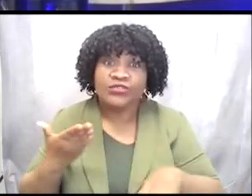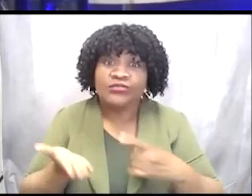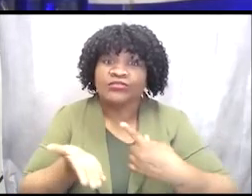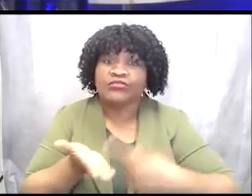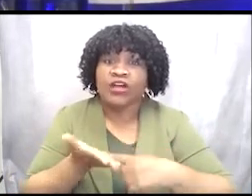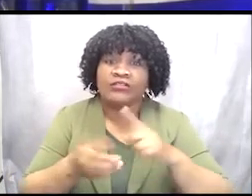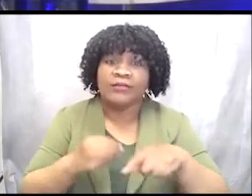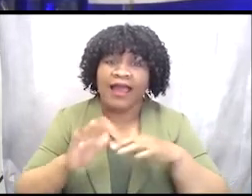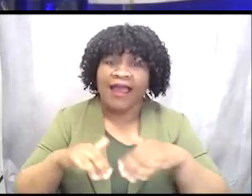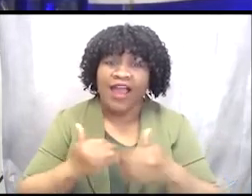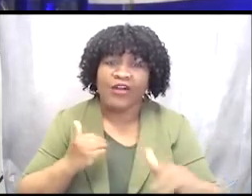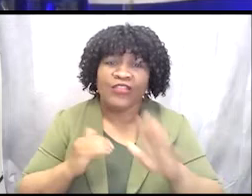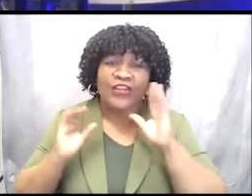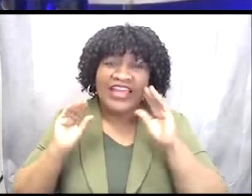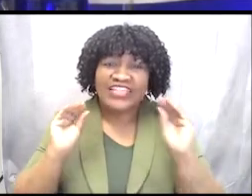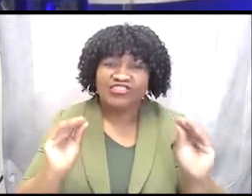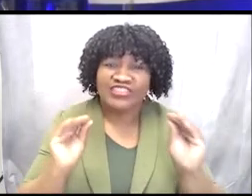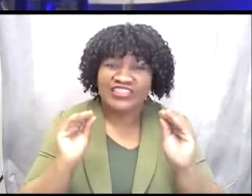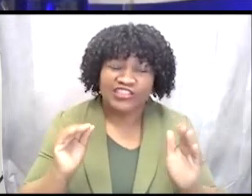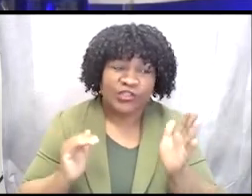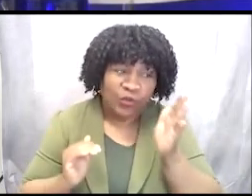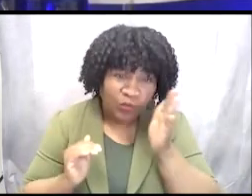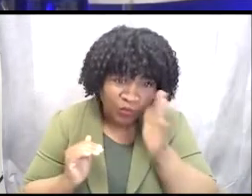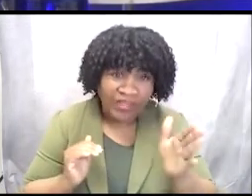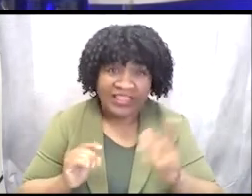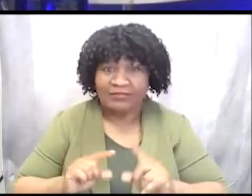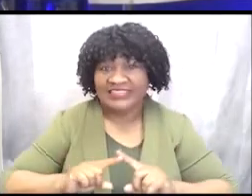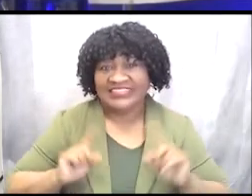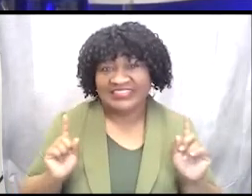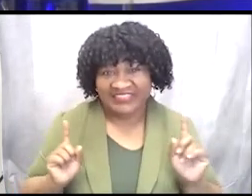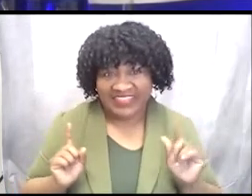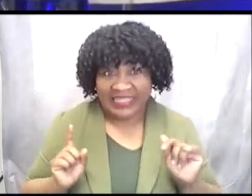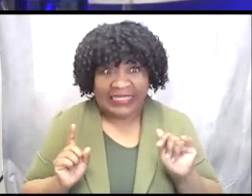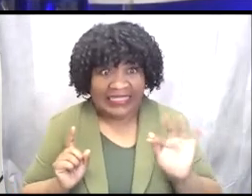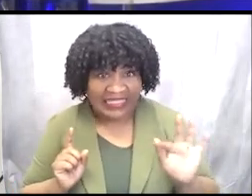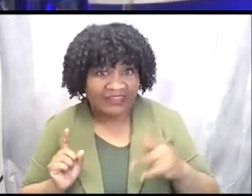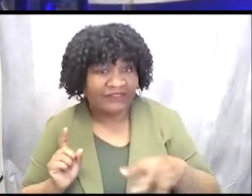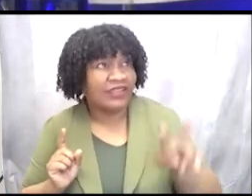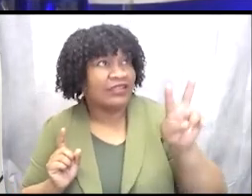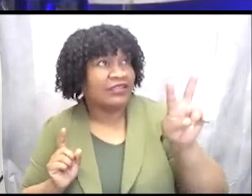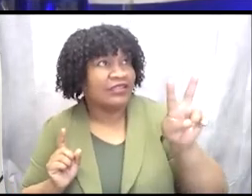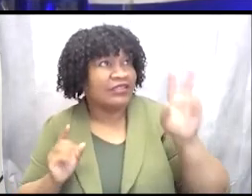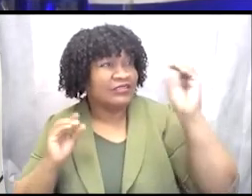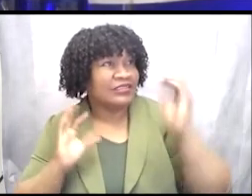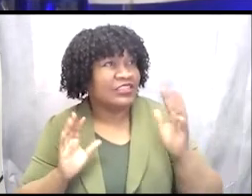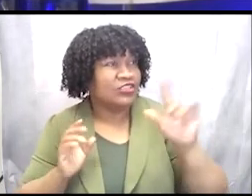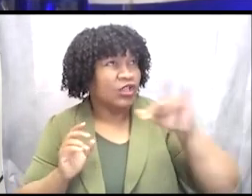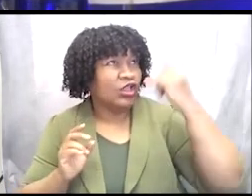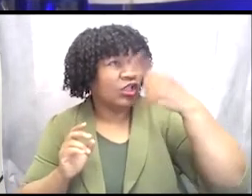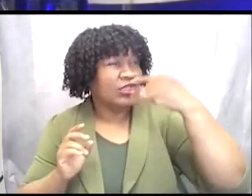about how their education would have been different had they had teachers that looked like them.